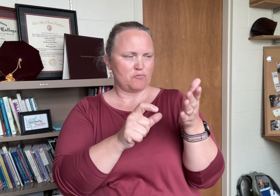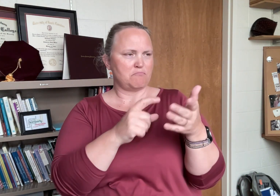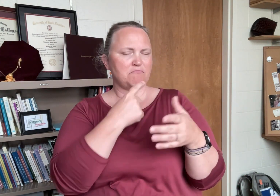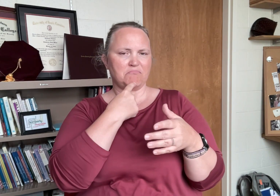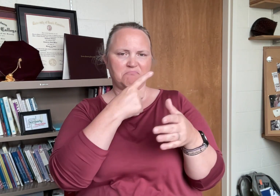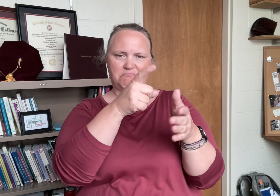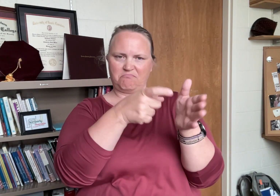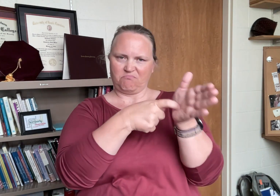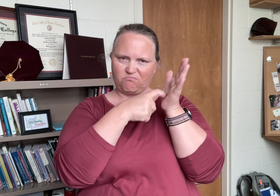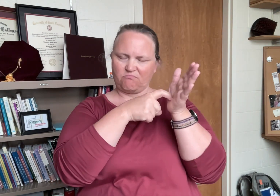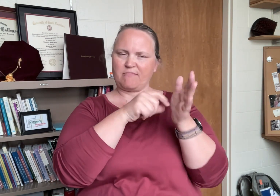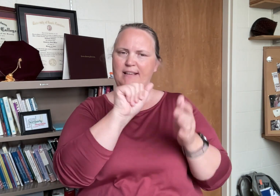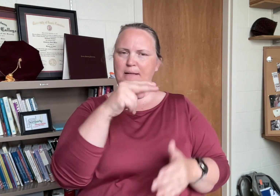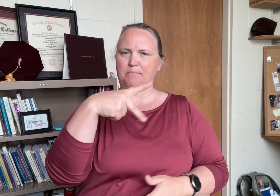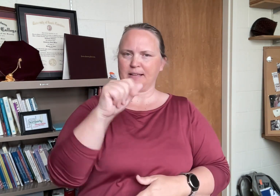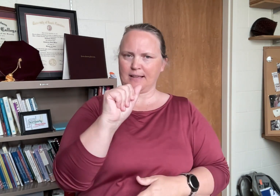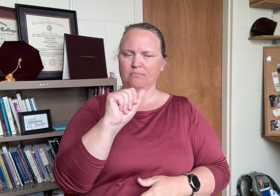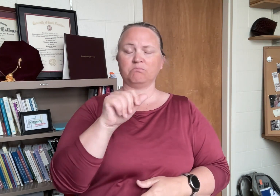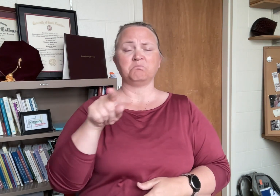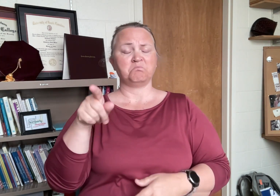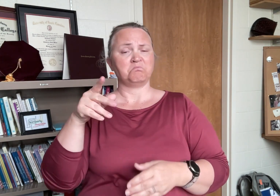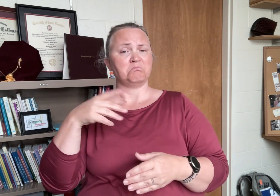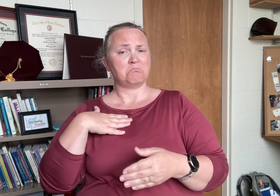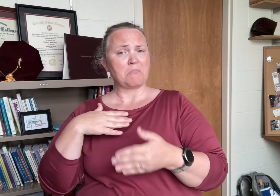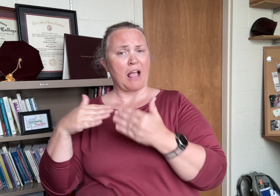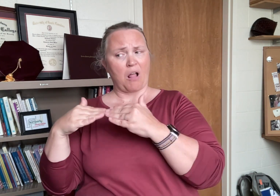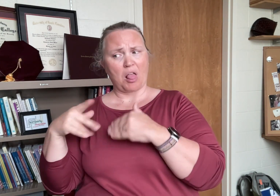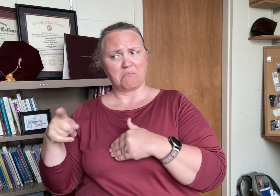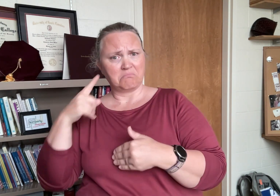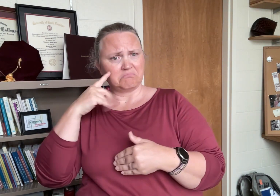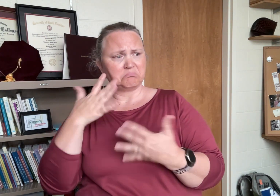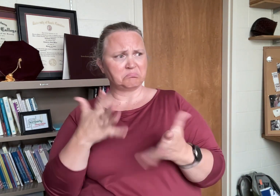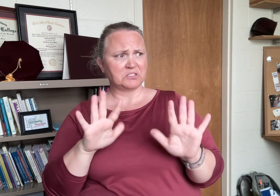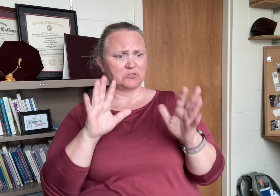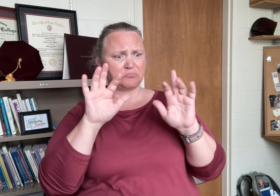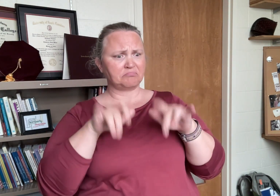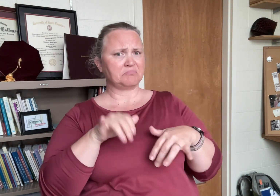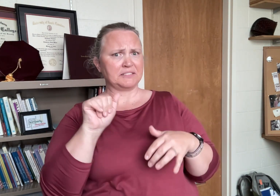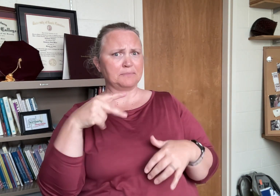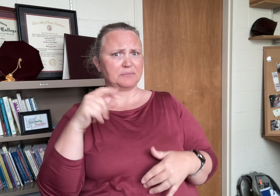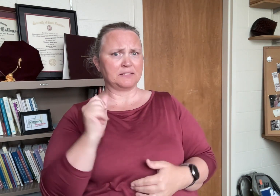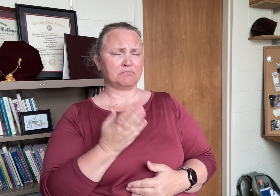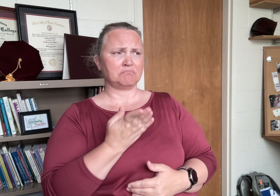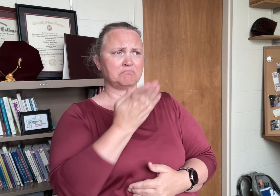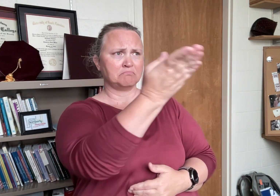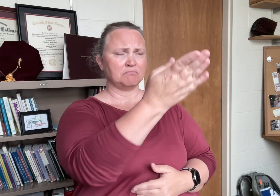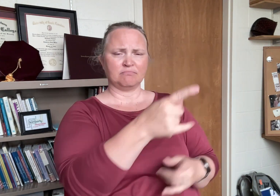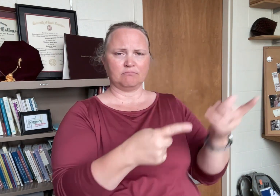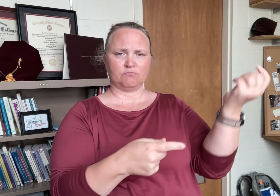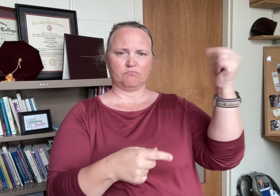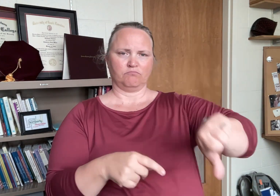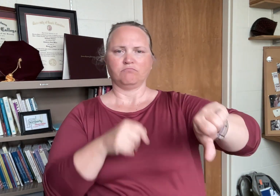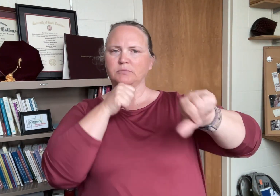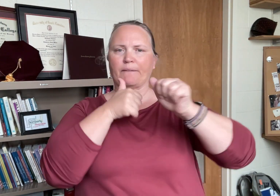journal required APA and my colleague said, I've got it, it's APA, great. And they submitted it and it was an automatic desk rejection because